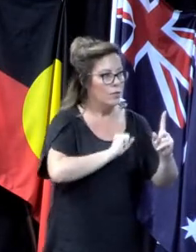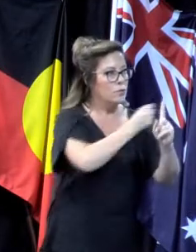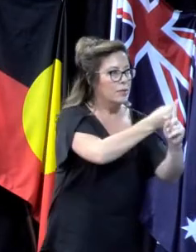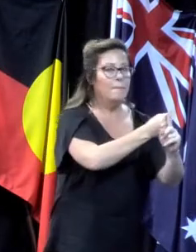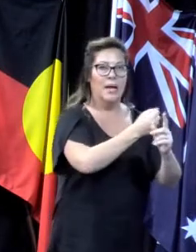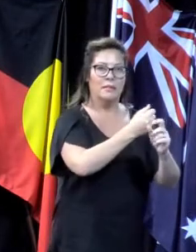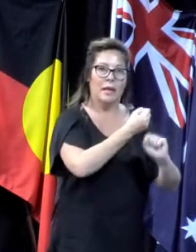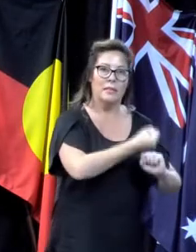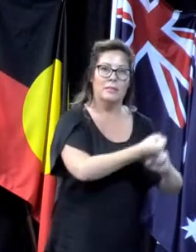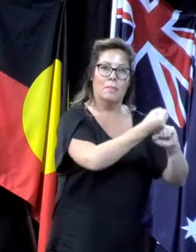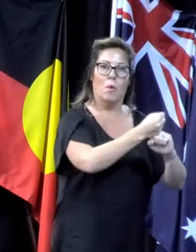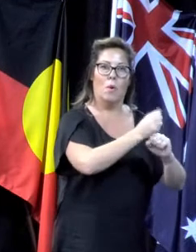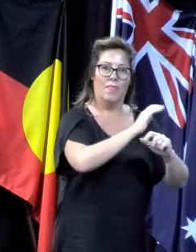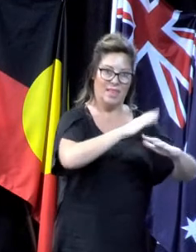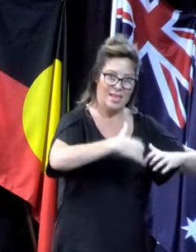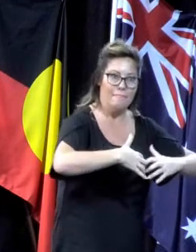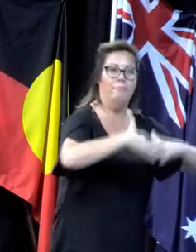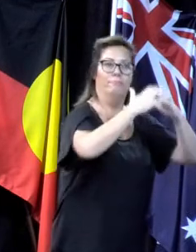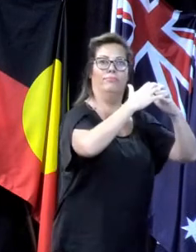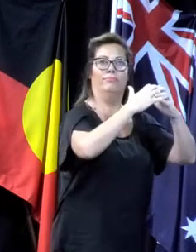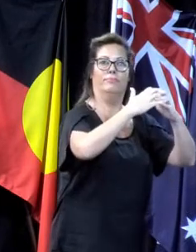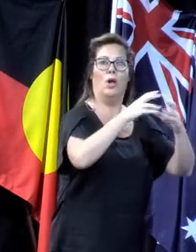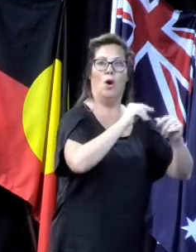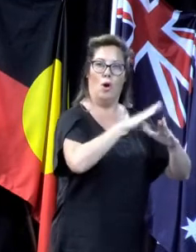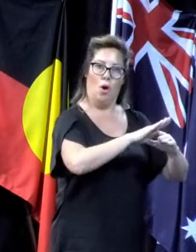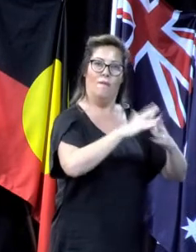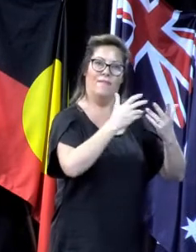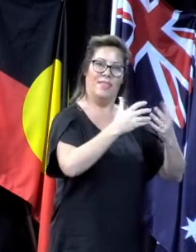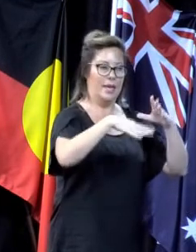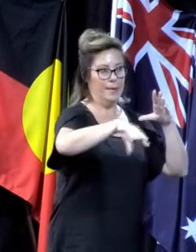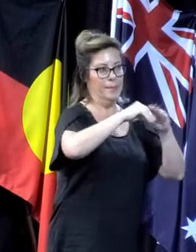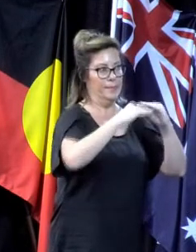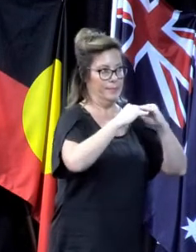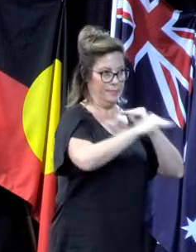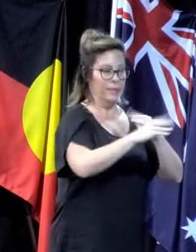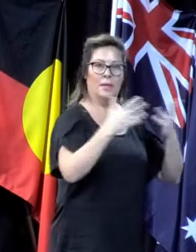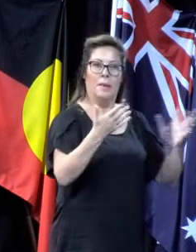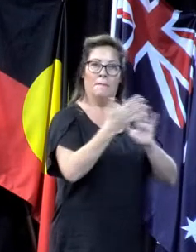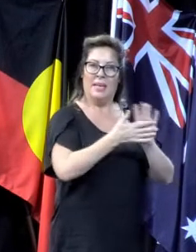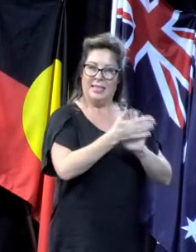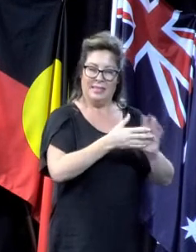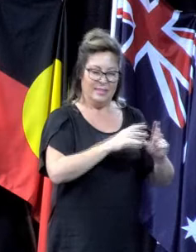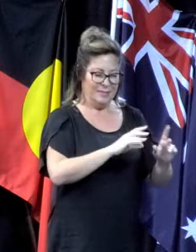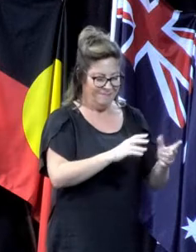And so, implementation has not yet commenced. I just want to understand that language. What does that mean?